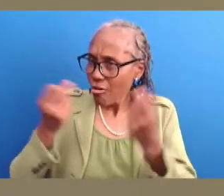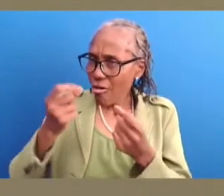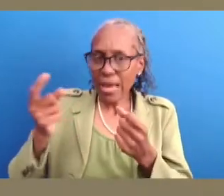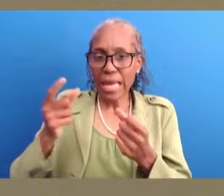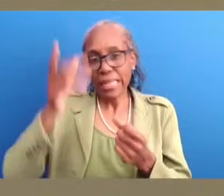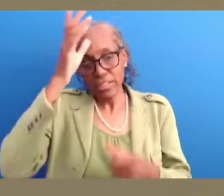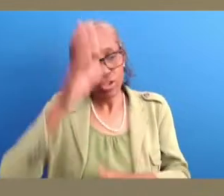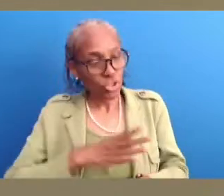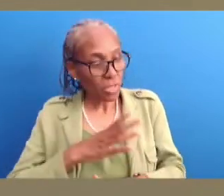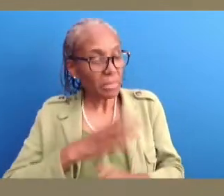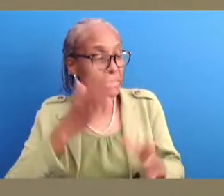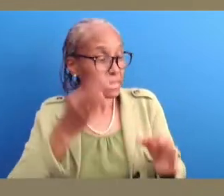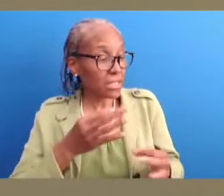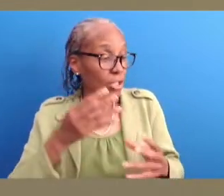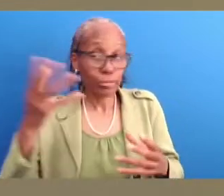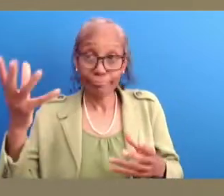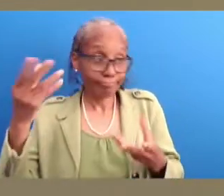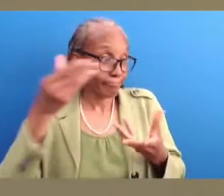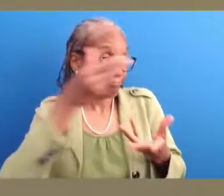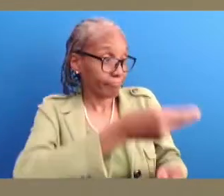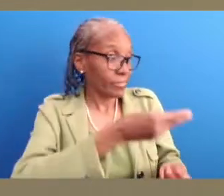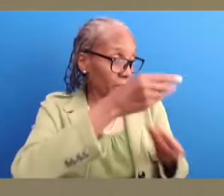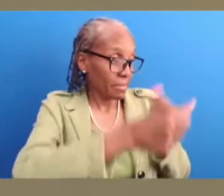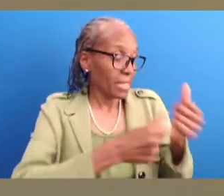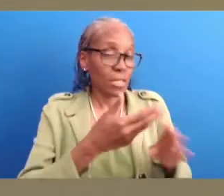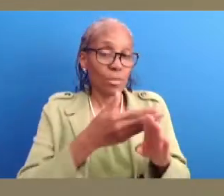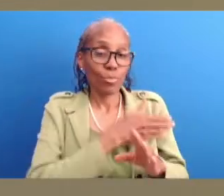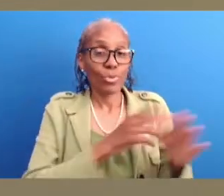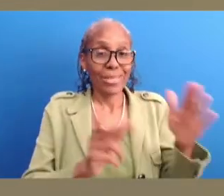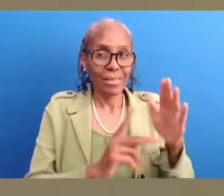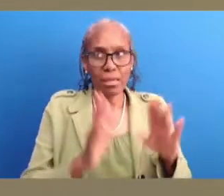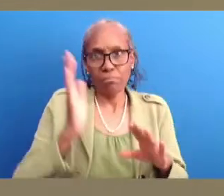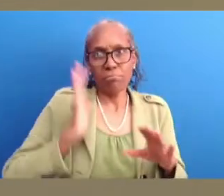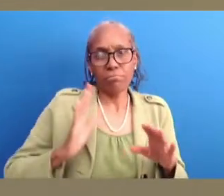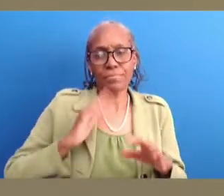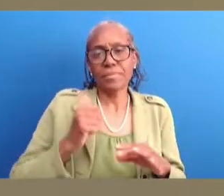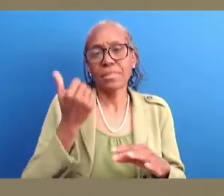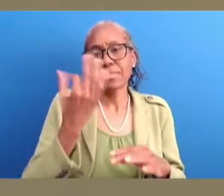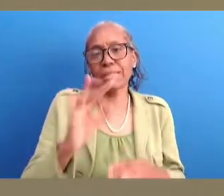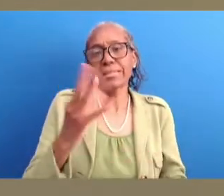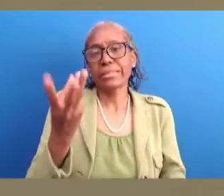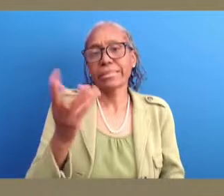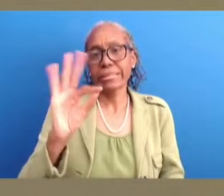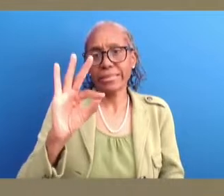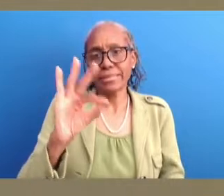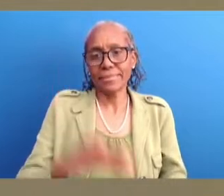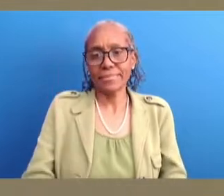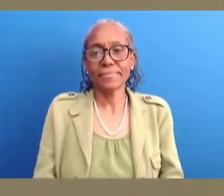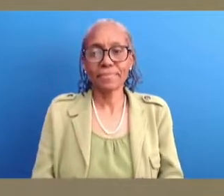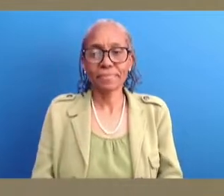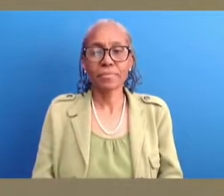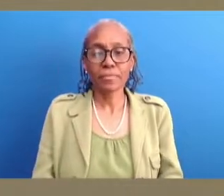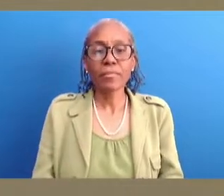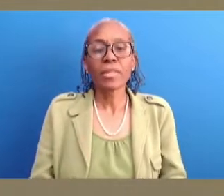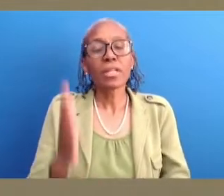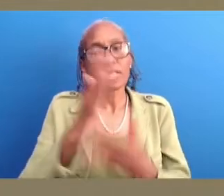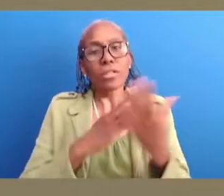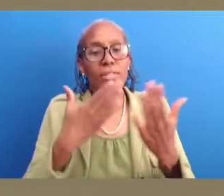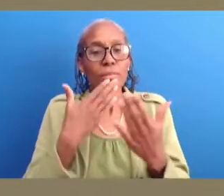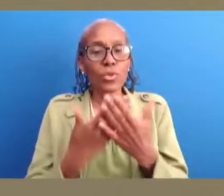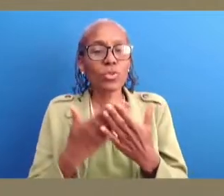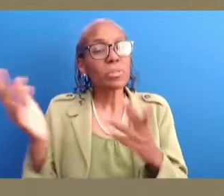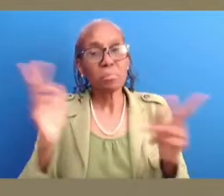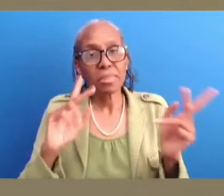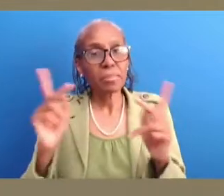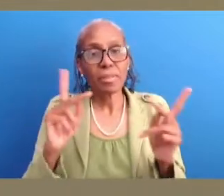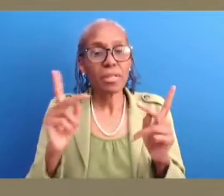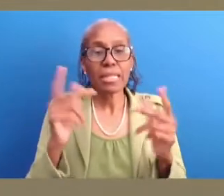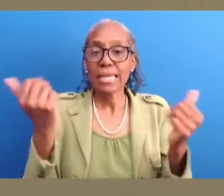AT THIS GREAT CAR, AND THIS